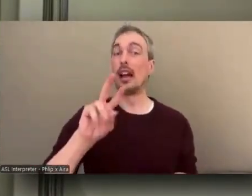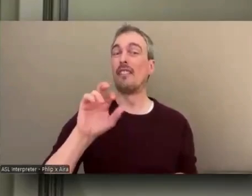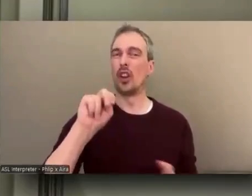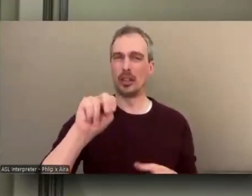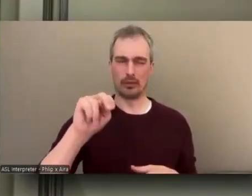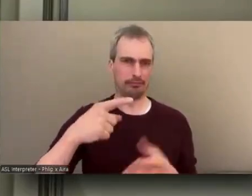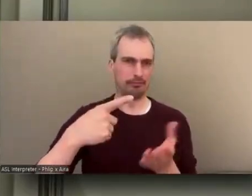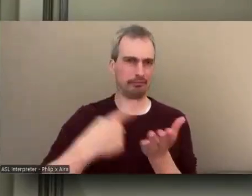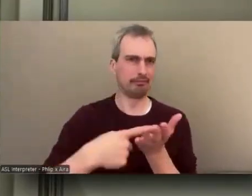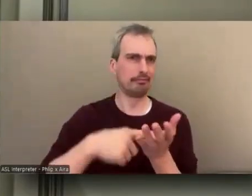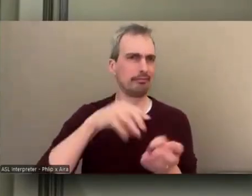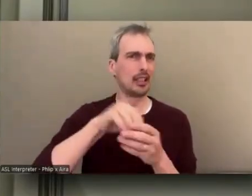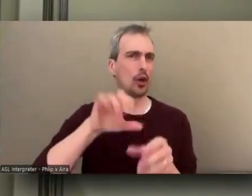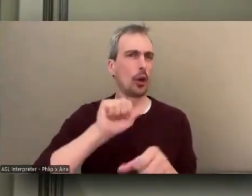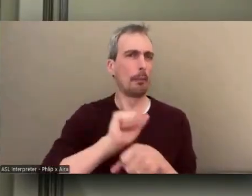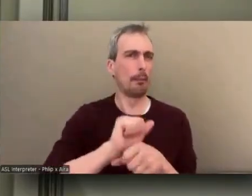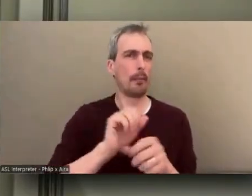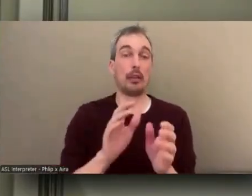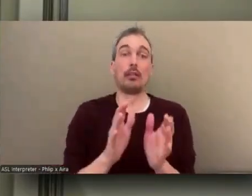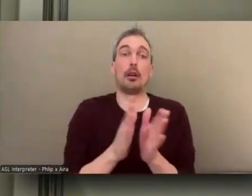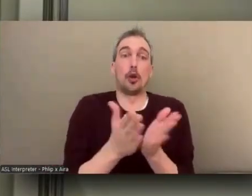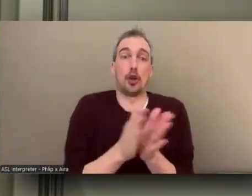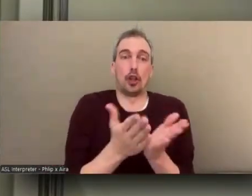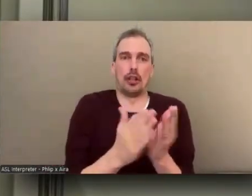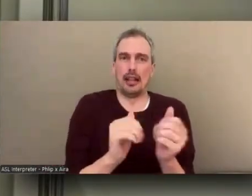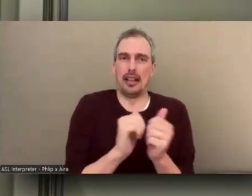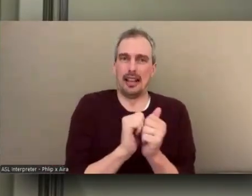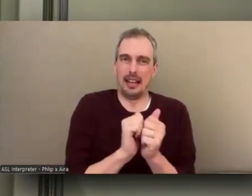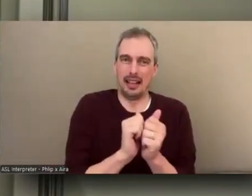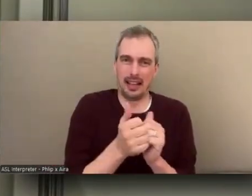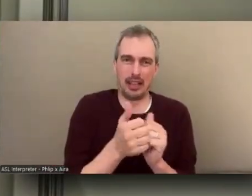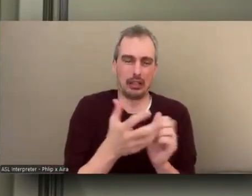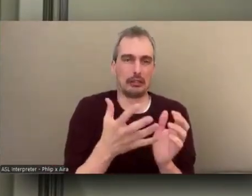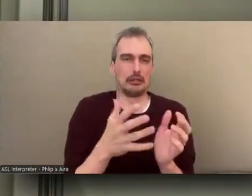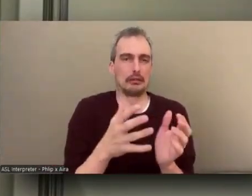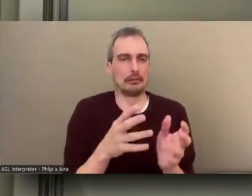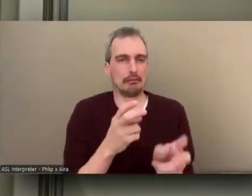And once you can kind of institutionalize accessibility across